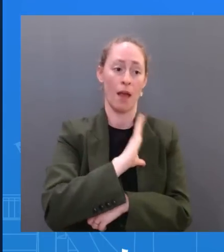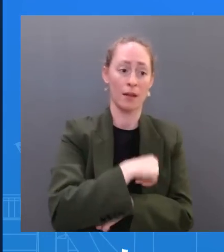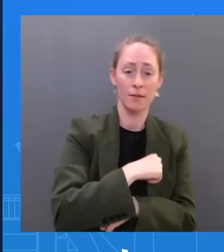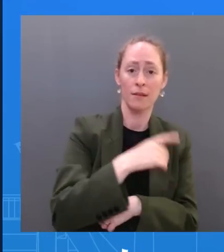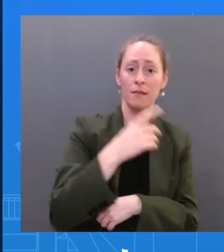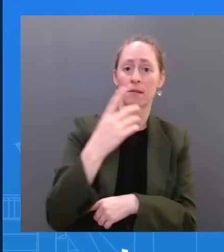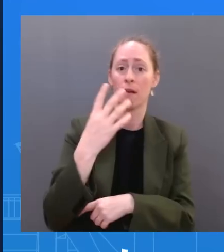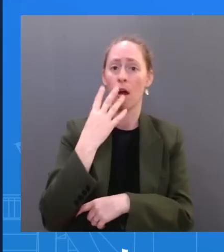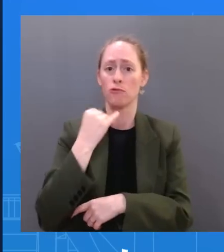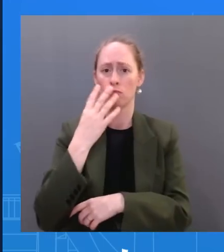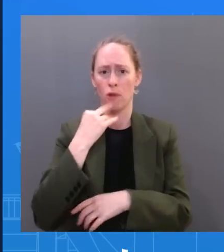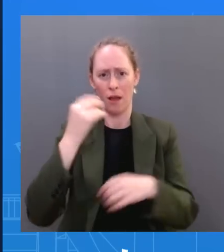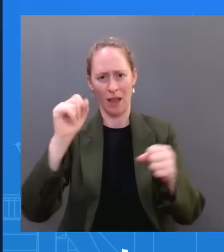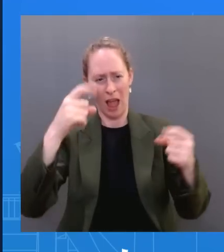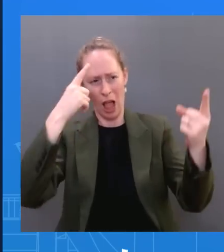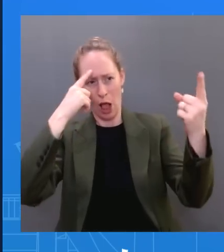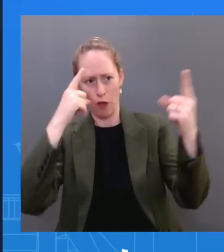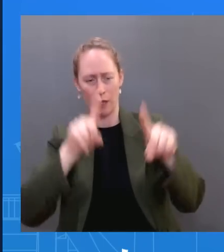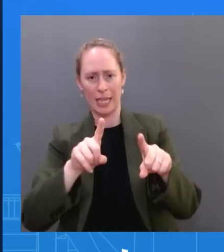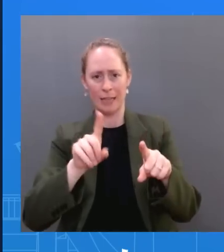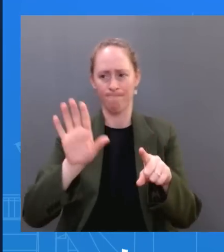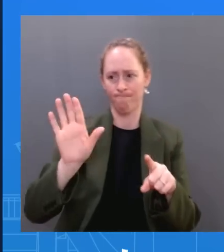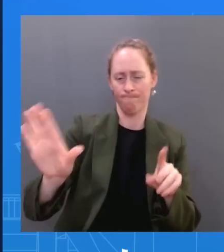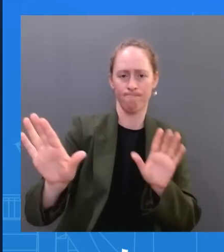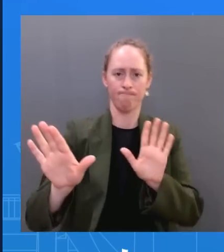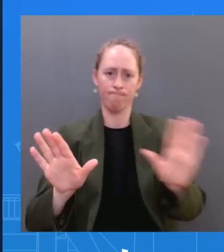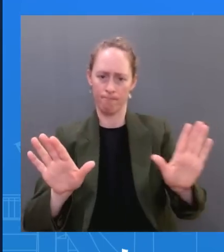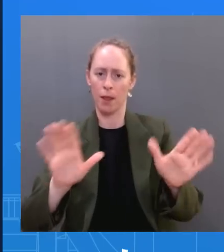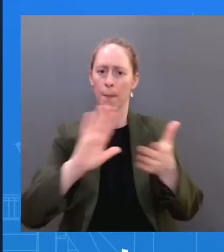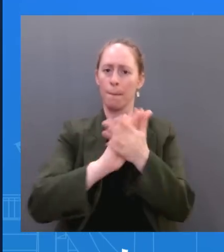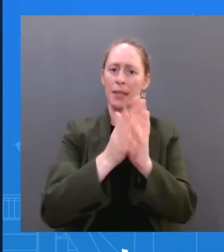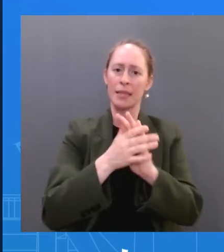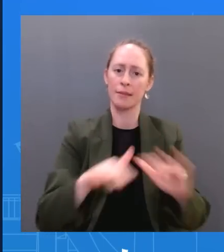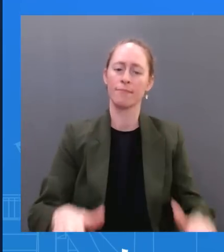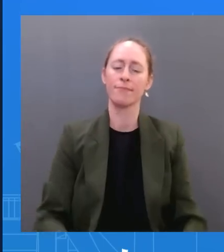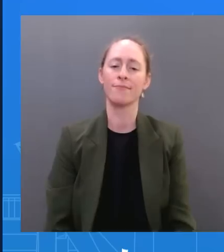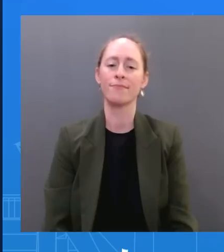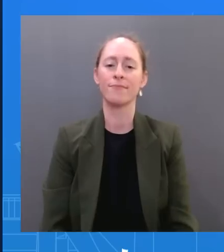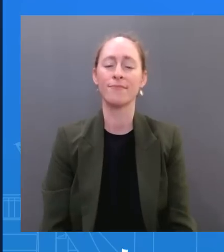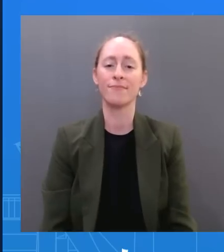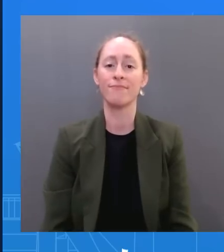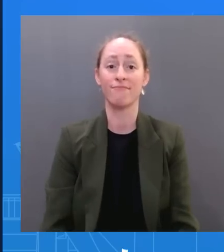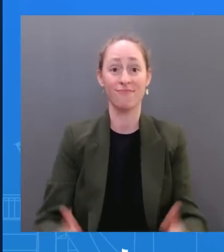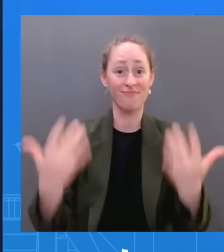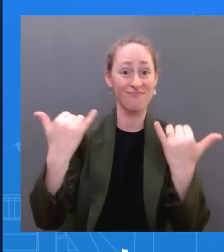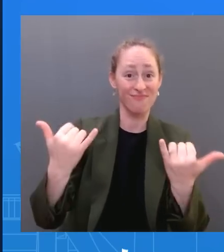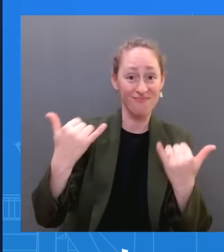and our allies in the face of Russia's aggression in Ukraine, while promoting a clean energy transition over time;